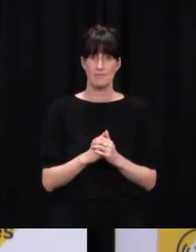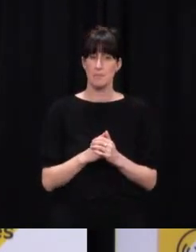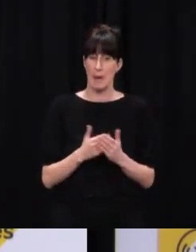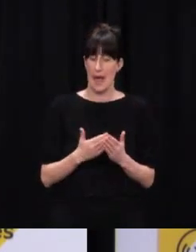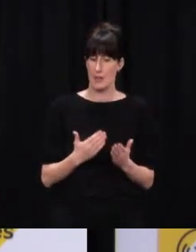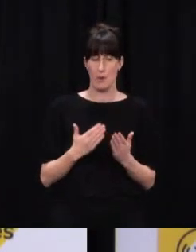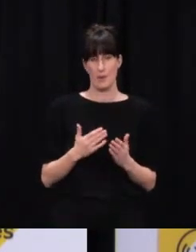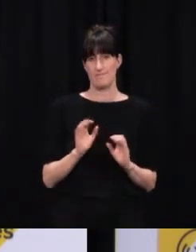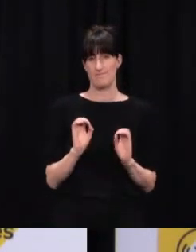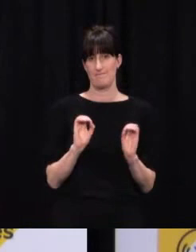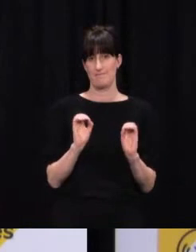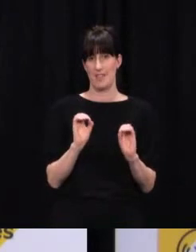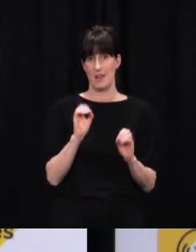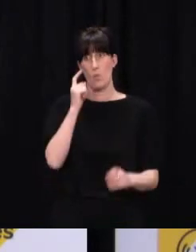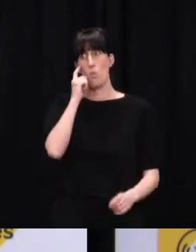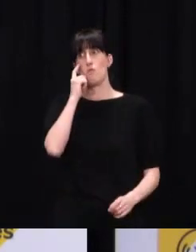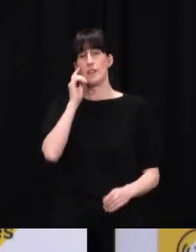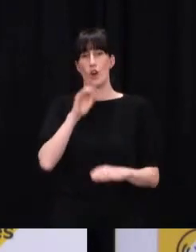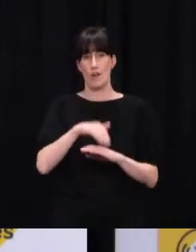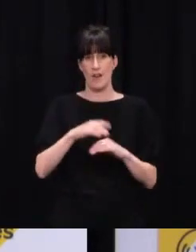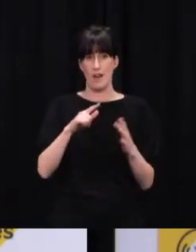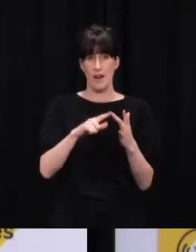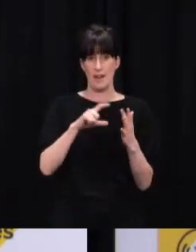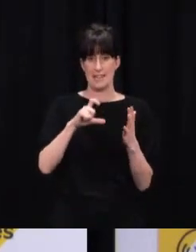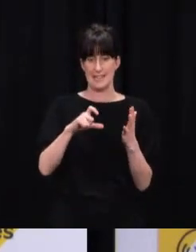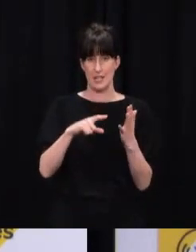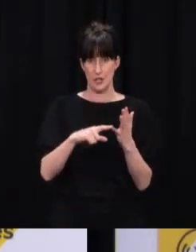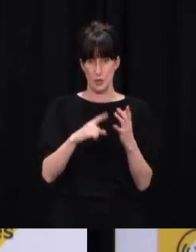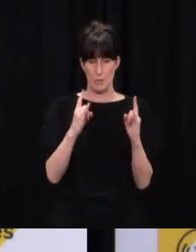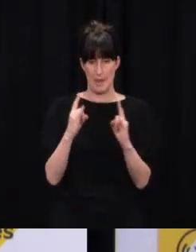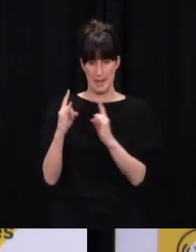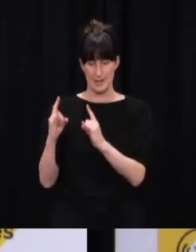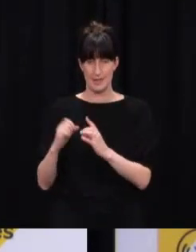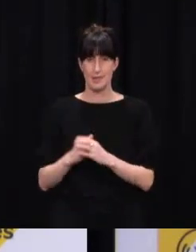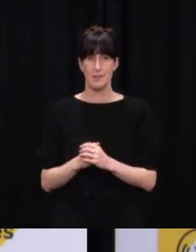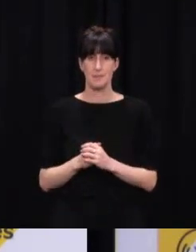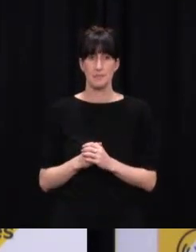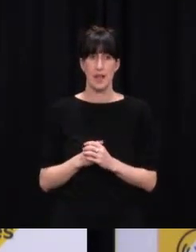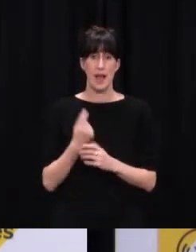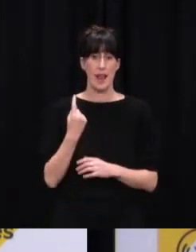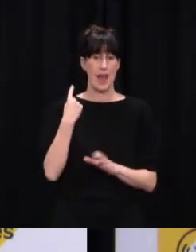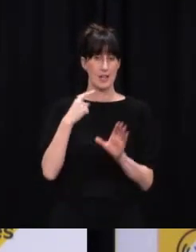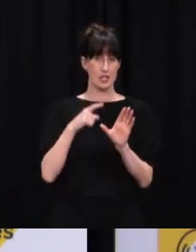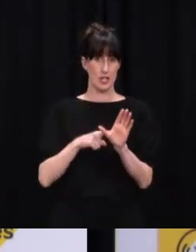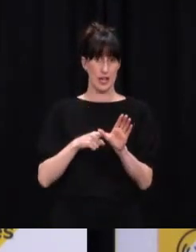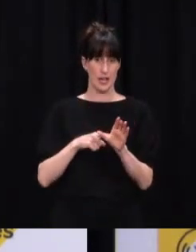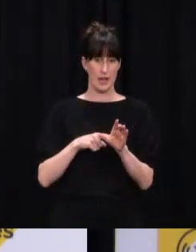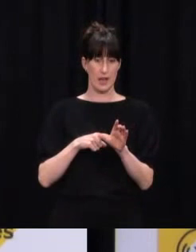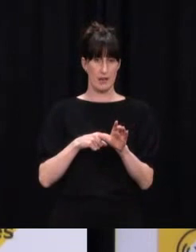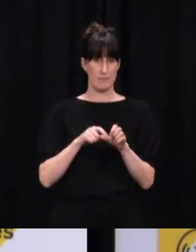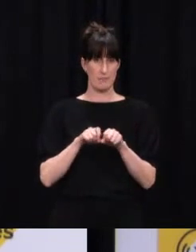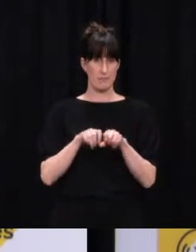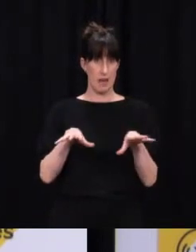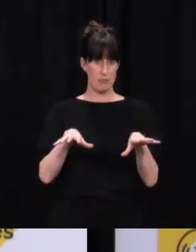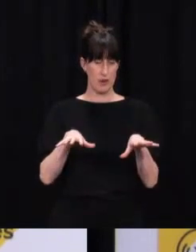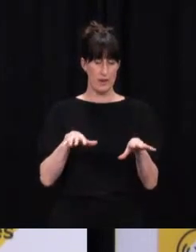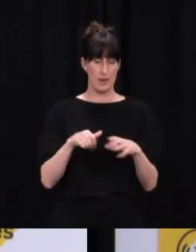lately waiting for that very question. >>I will have to find them but I would say we don't